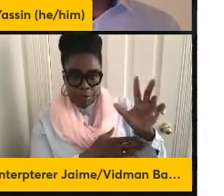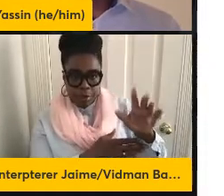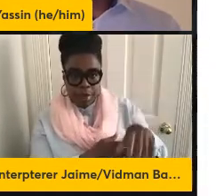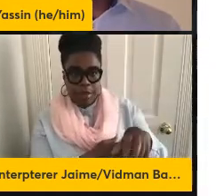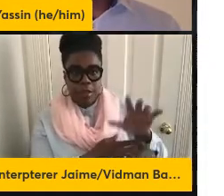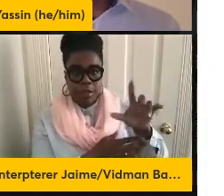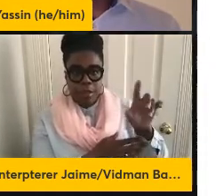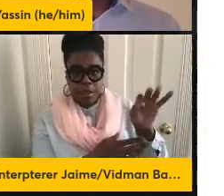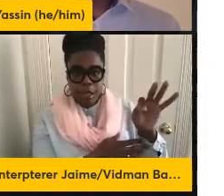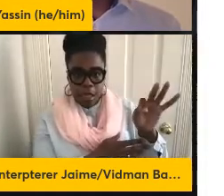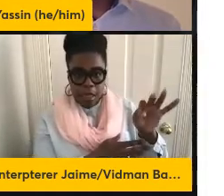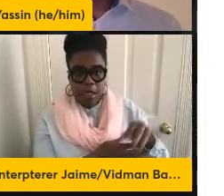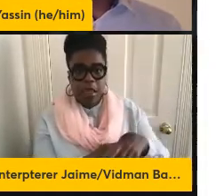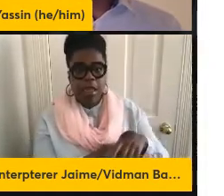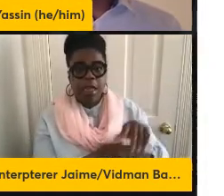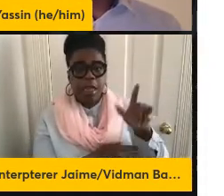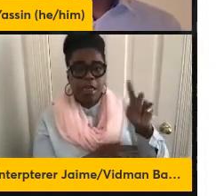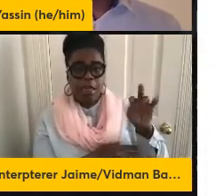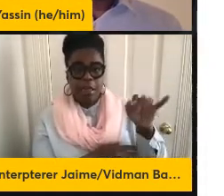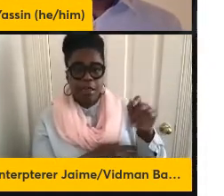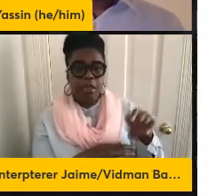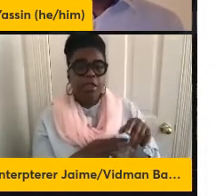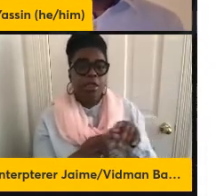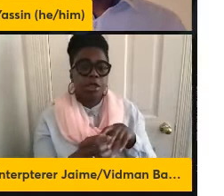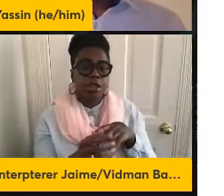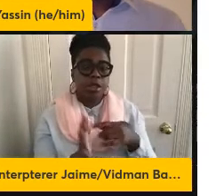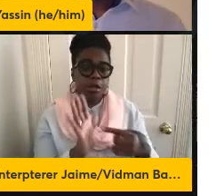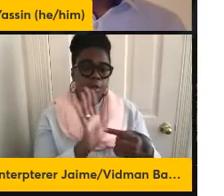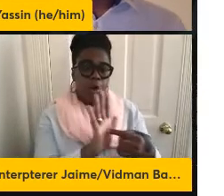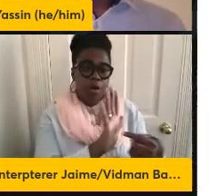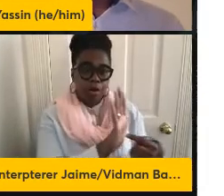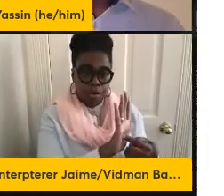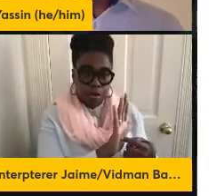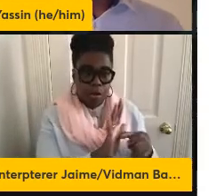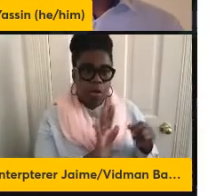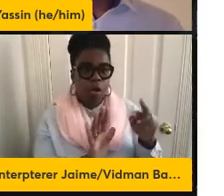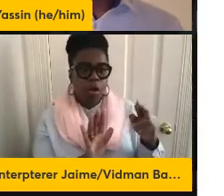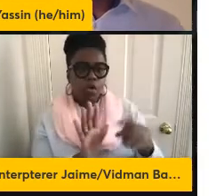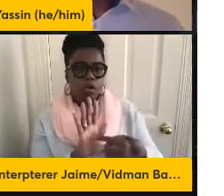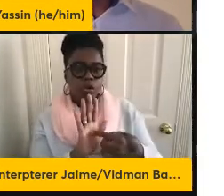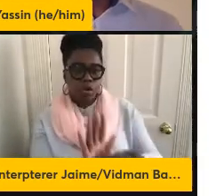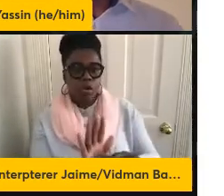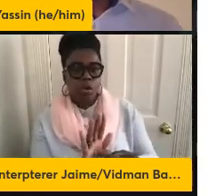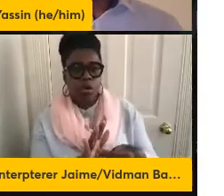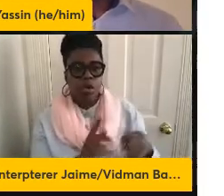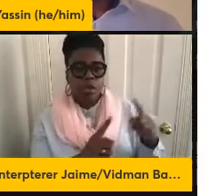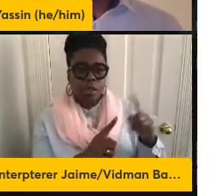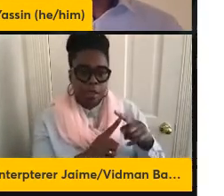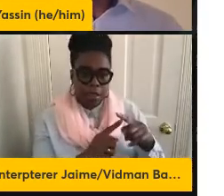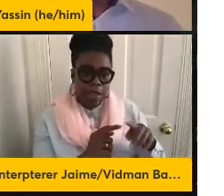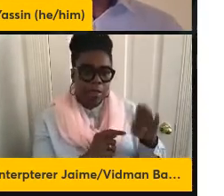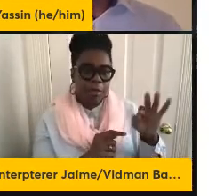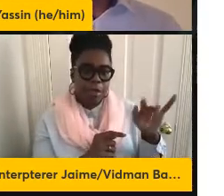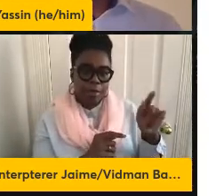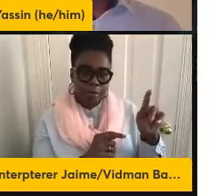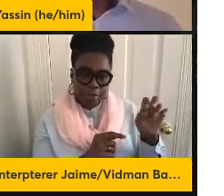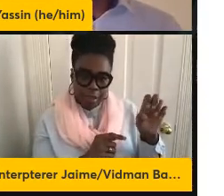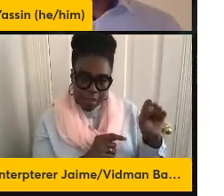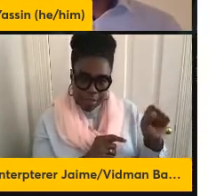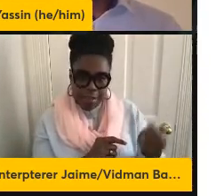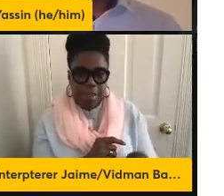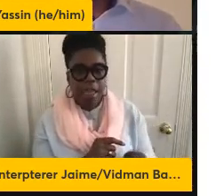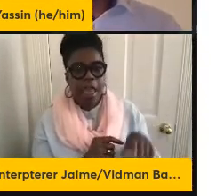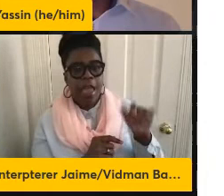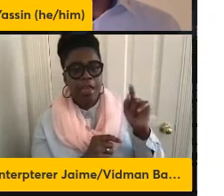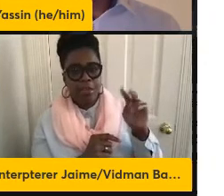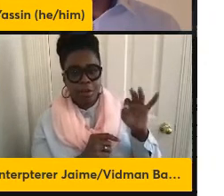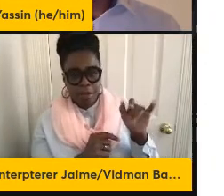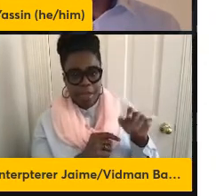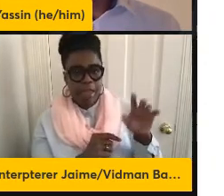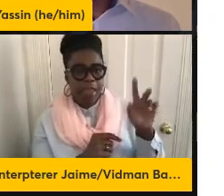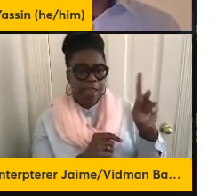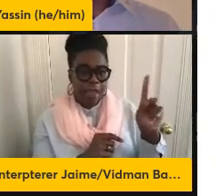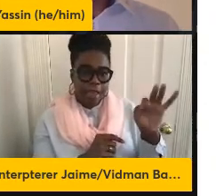for lineage markers that indicate or mark T cells, B lymphocytes, dendritic cells, NK cells, macrophages and other